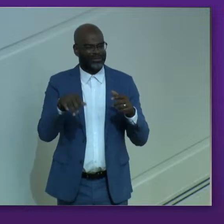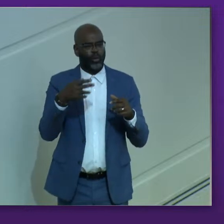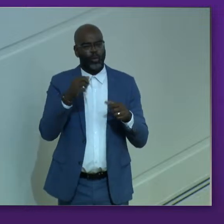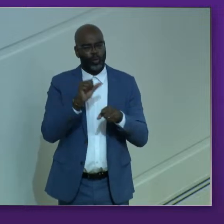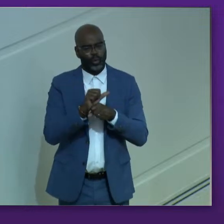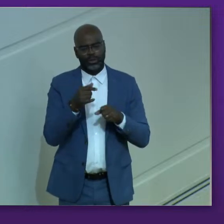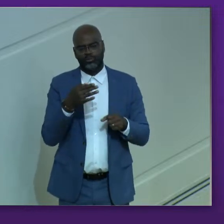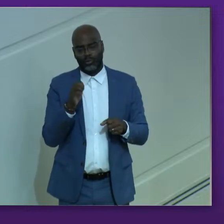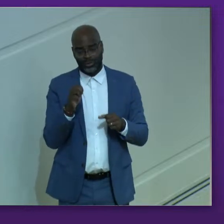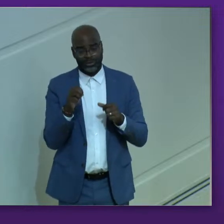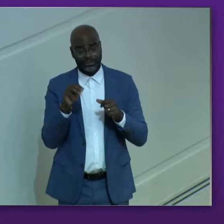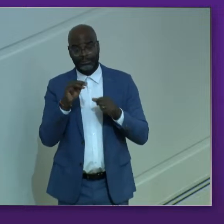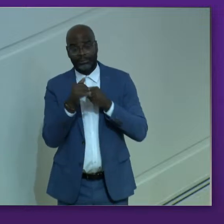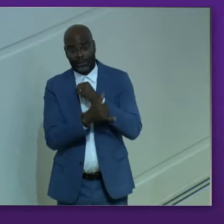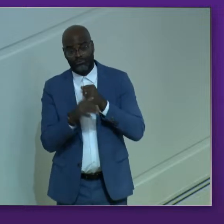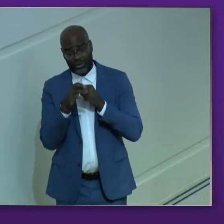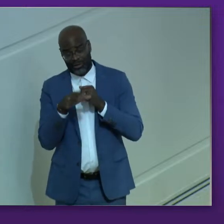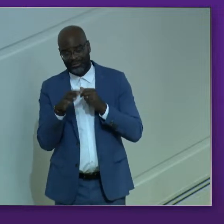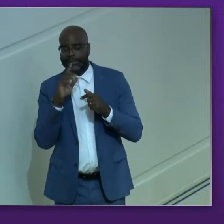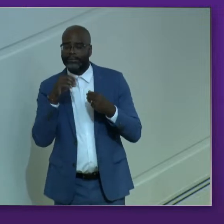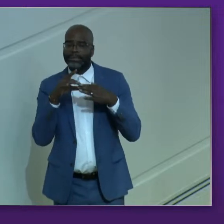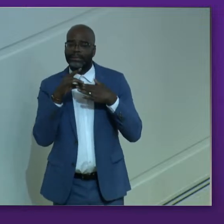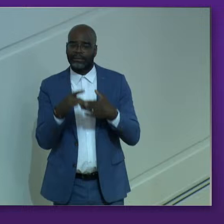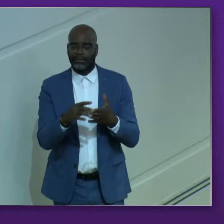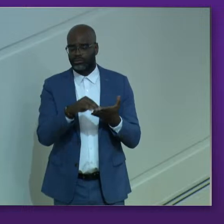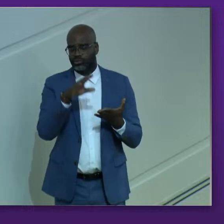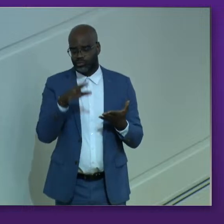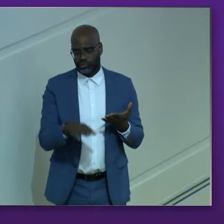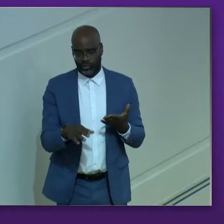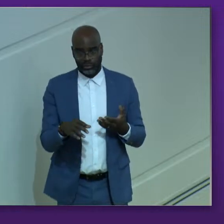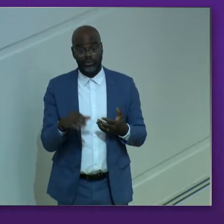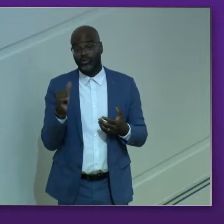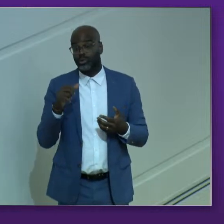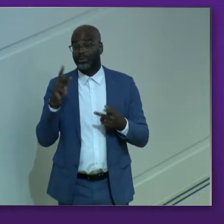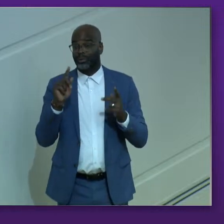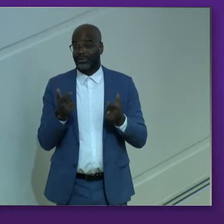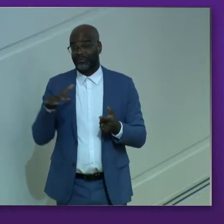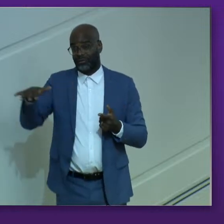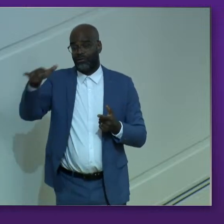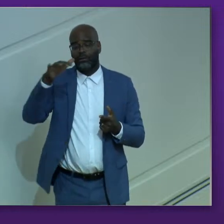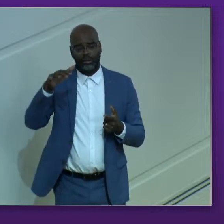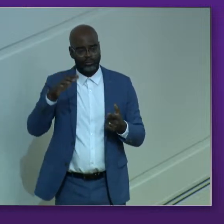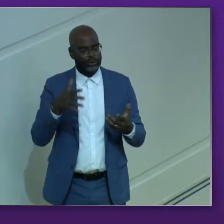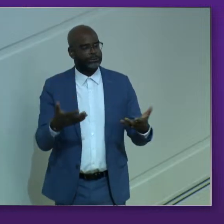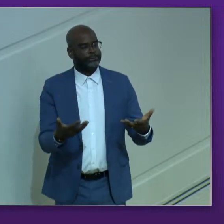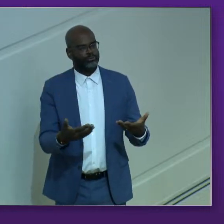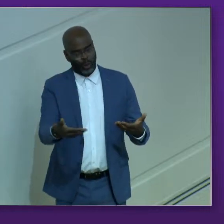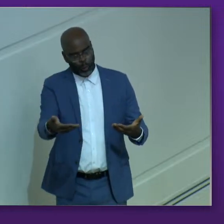KIND FOR MC OFFERING CREDIT AND NONCREDIT COURSES. RAPTORS CENTRAL AND WORK SOURCE